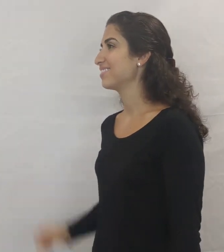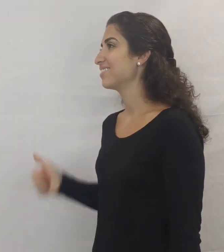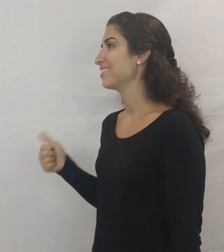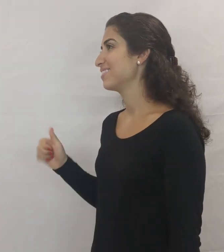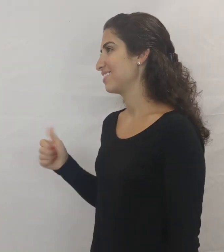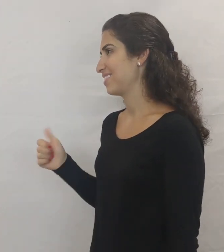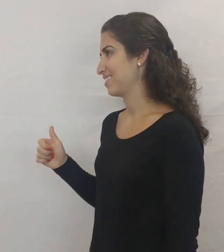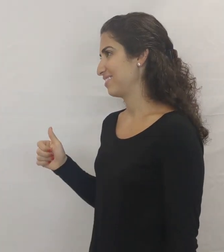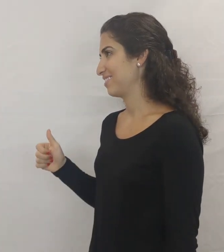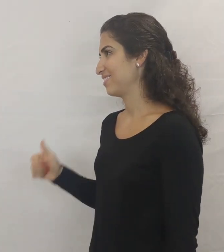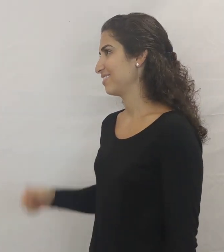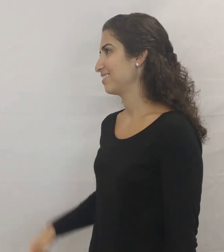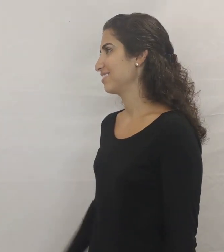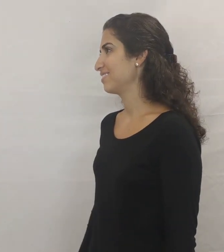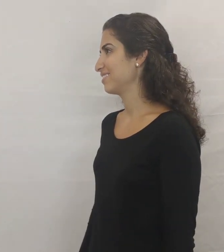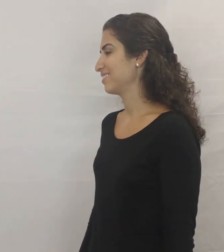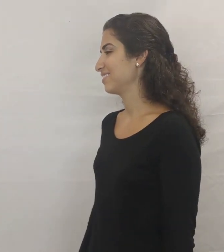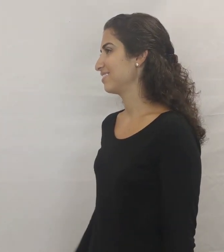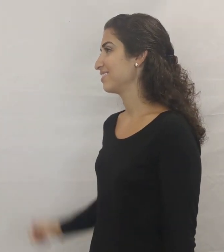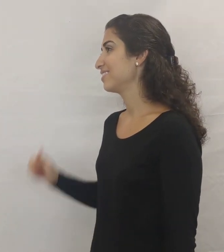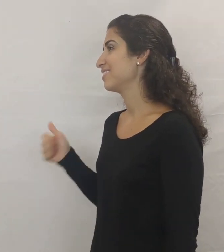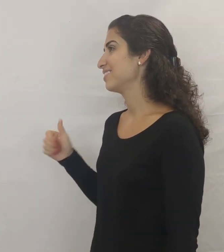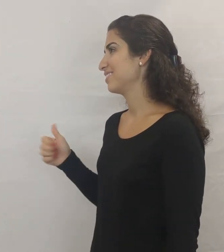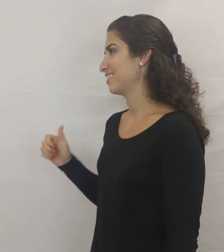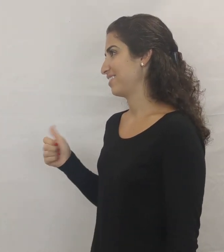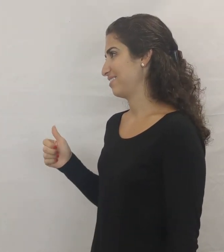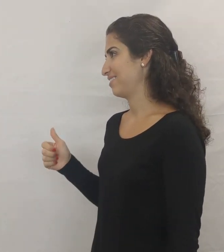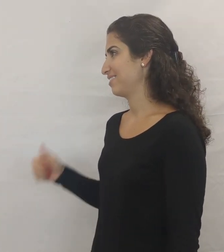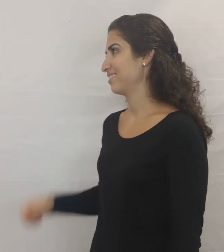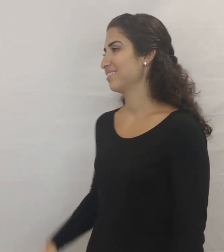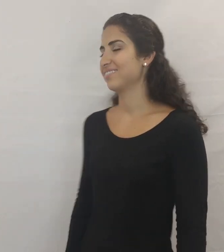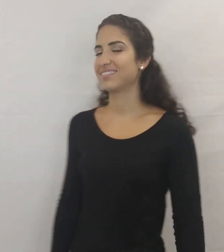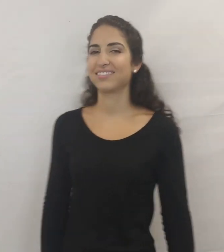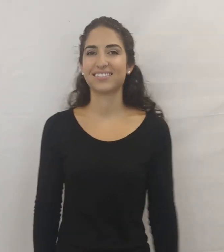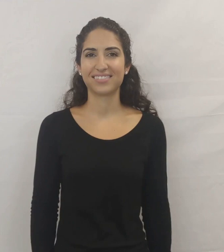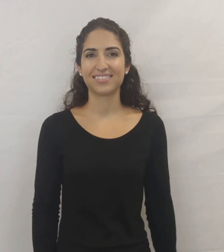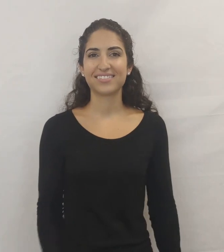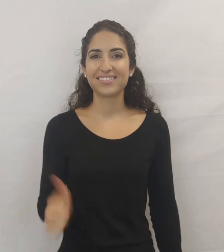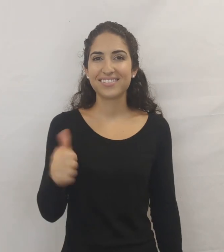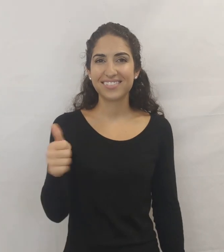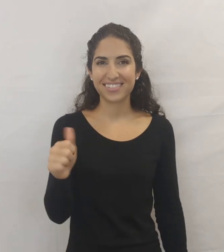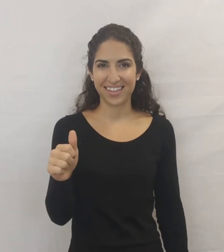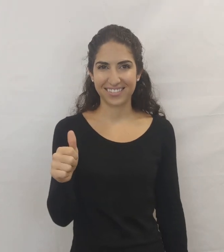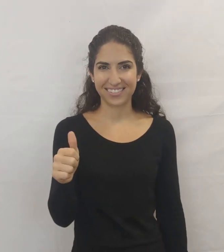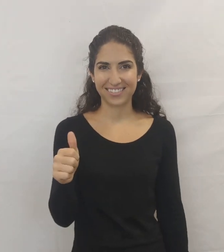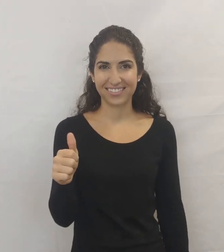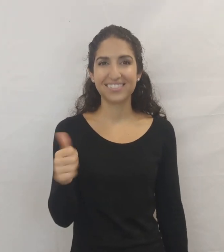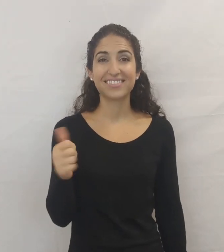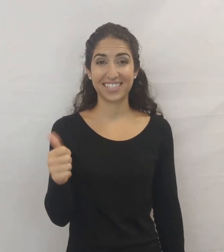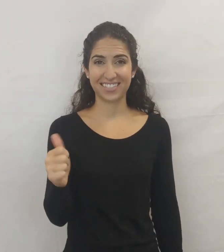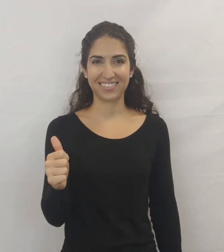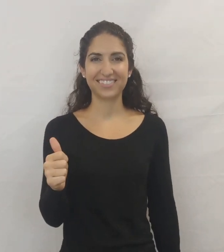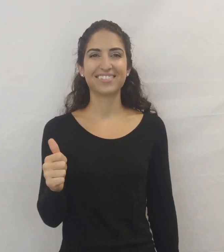TEN TEN (1)